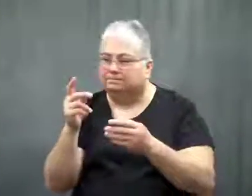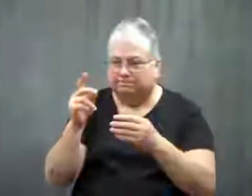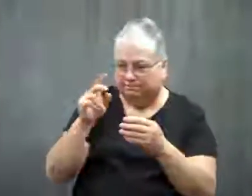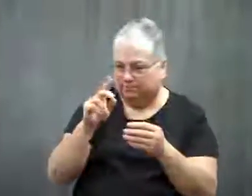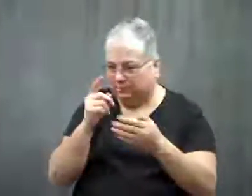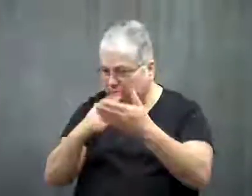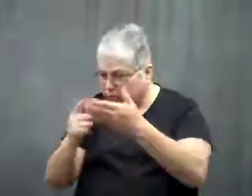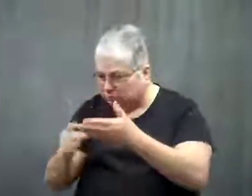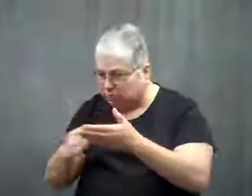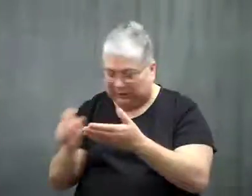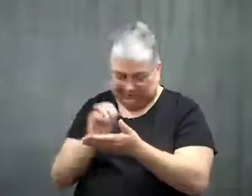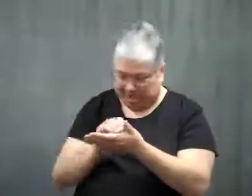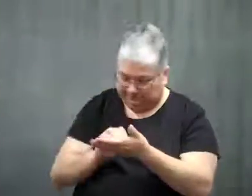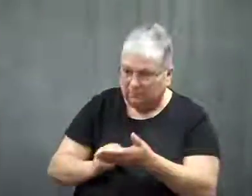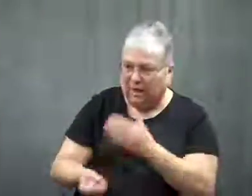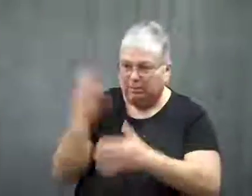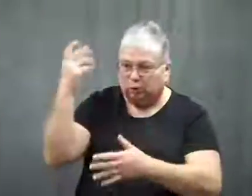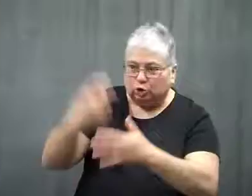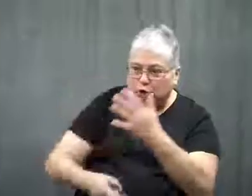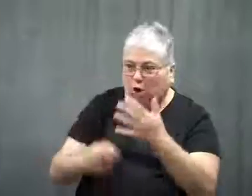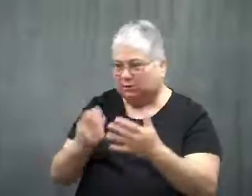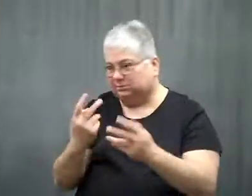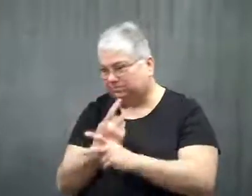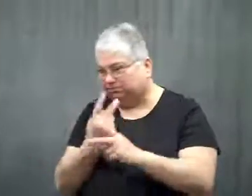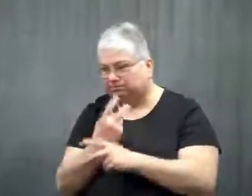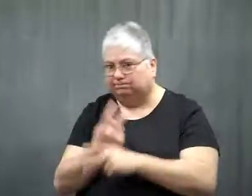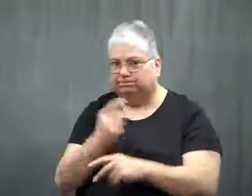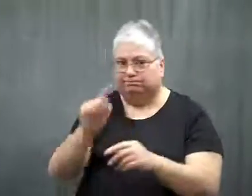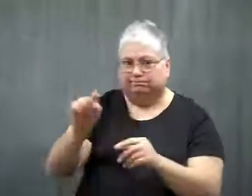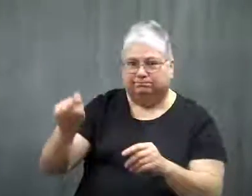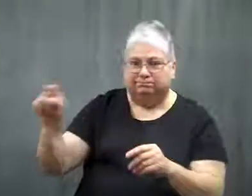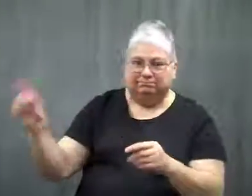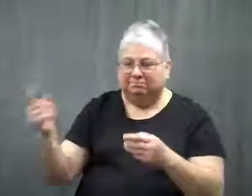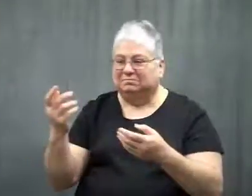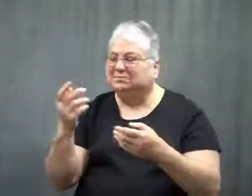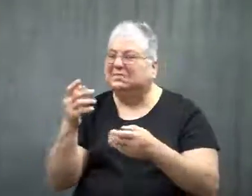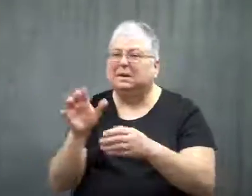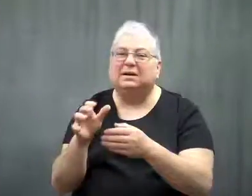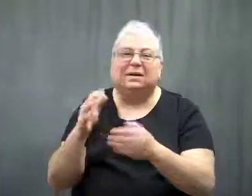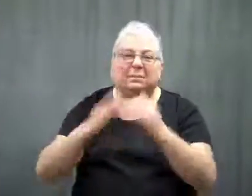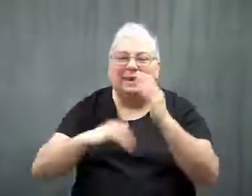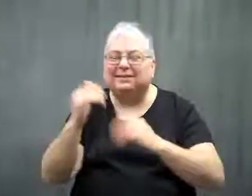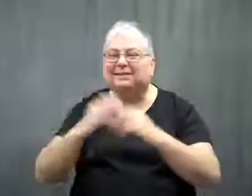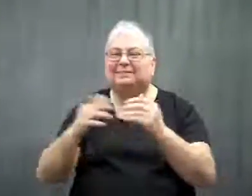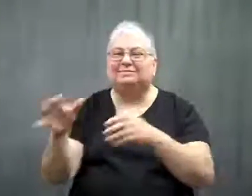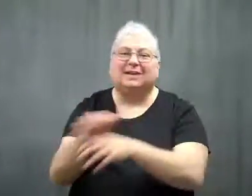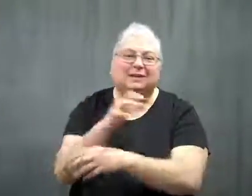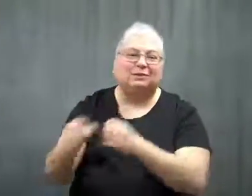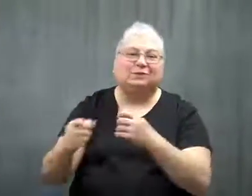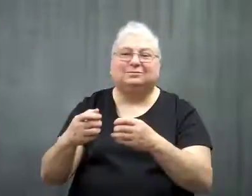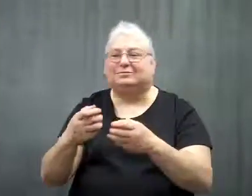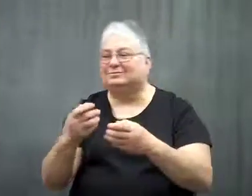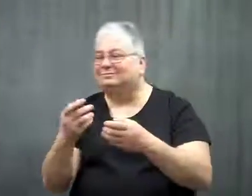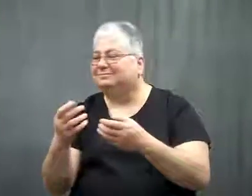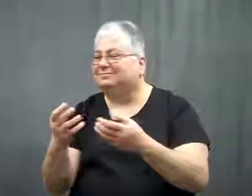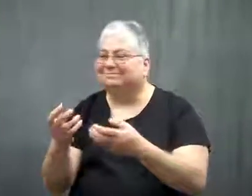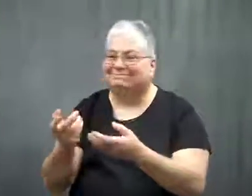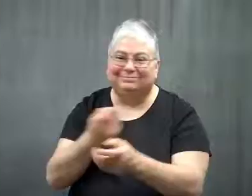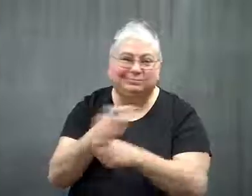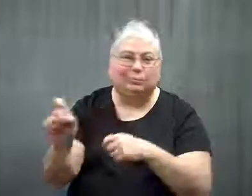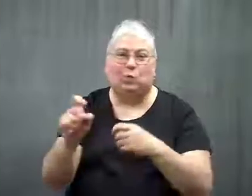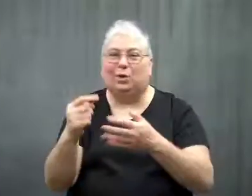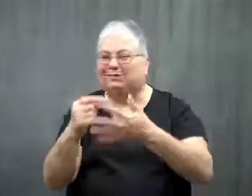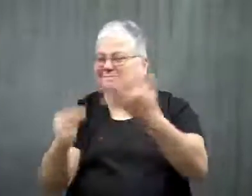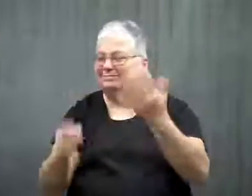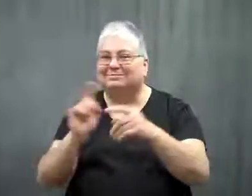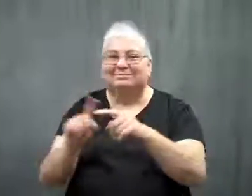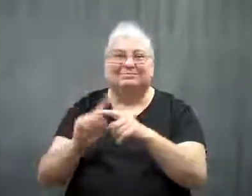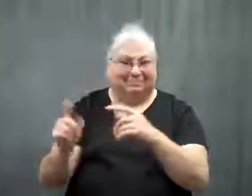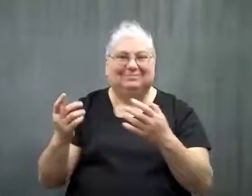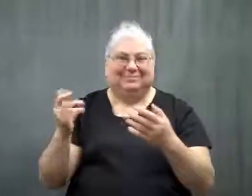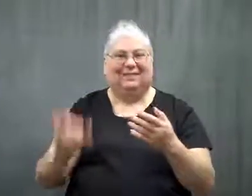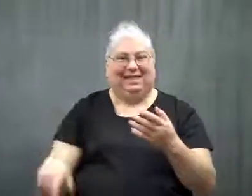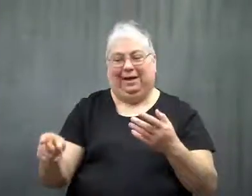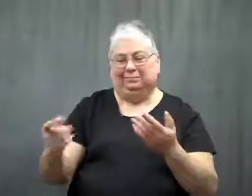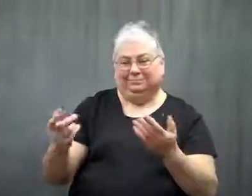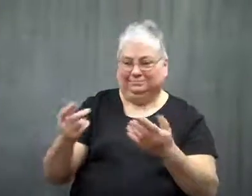people down to estimate the cost of damage to buildings and other things.